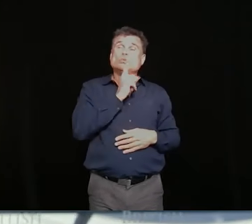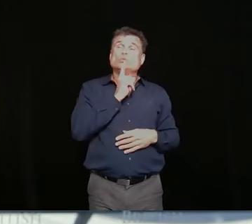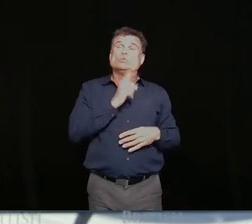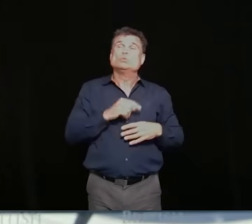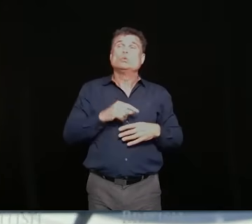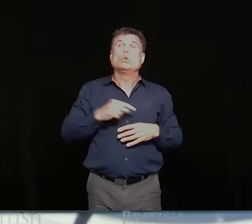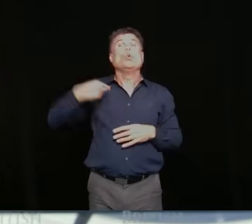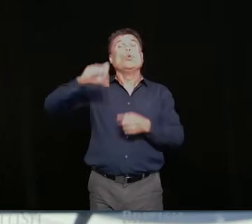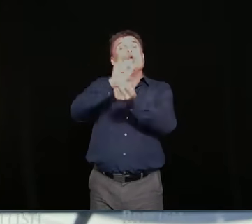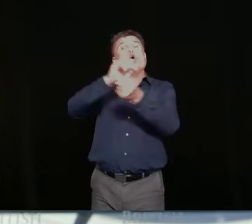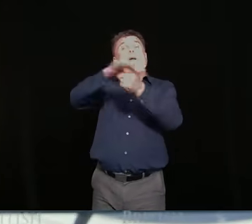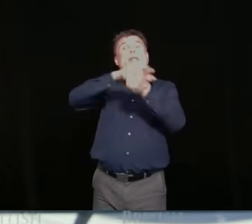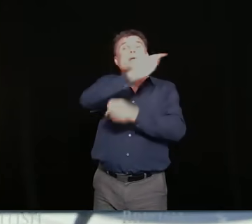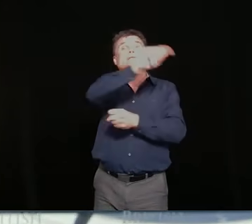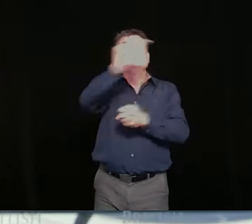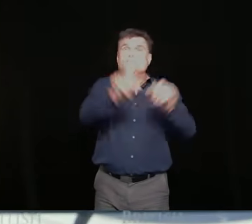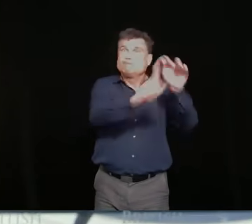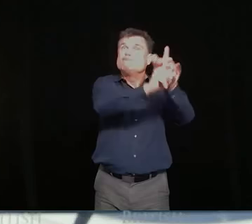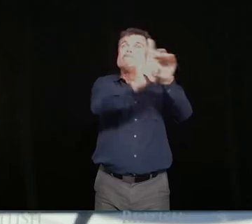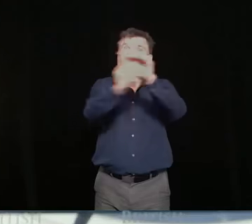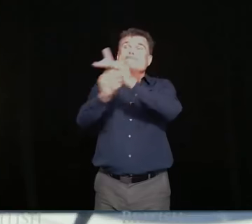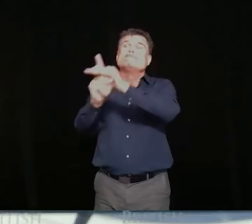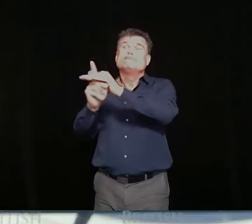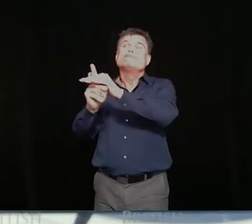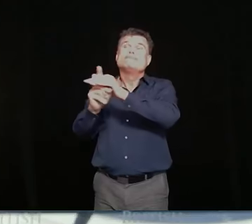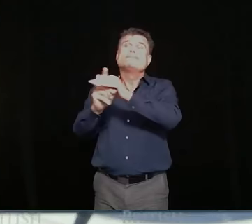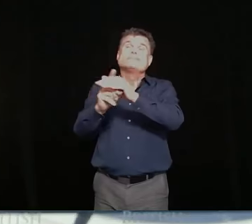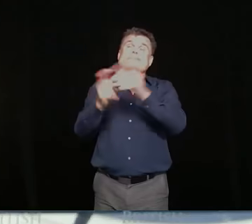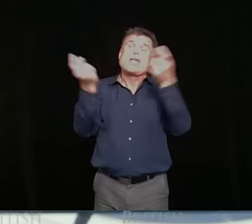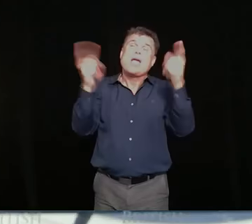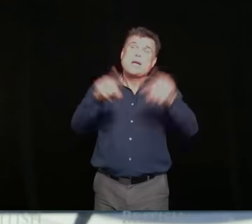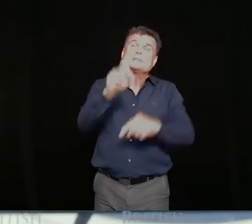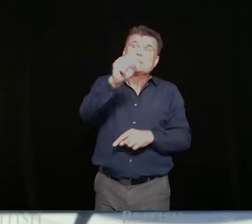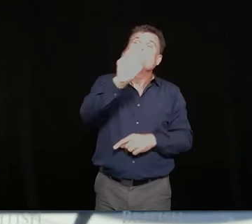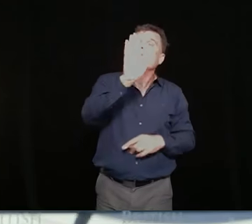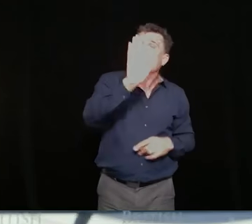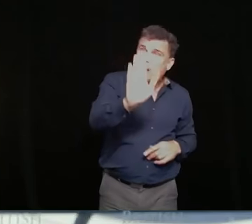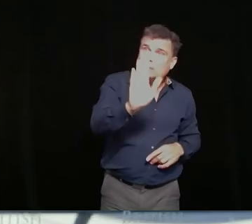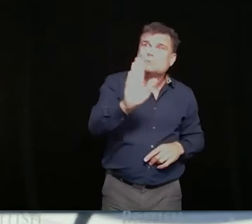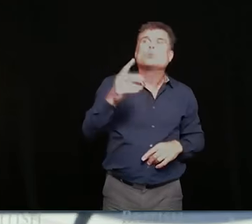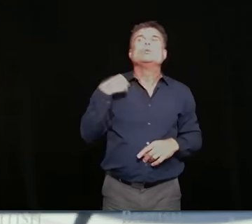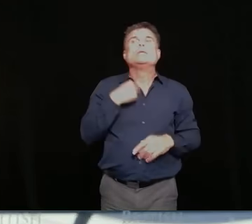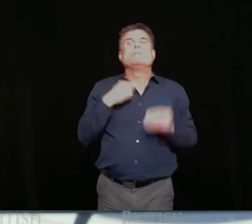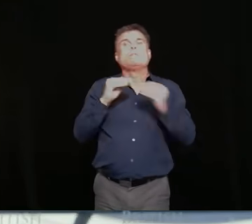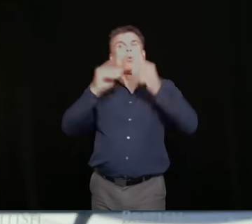that want to and we've had a lot of discussions in our planning groups across the province.